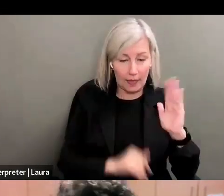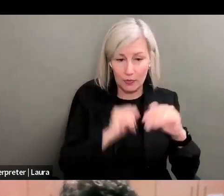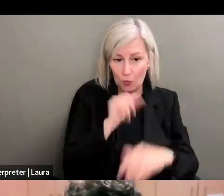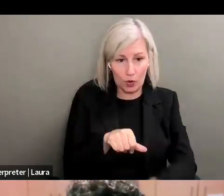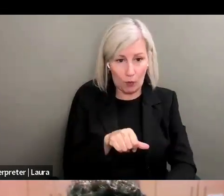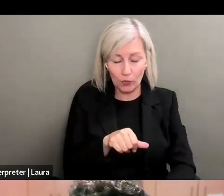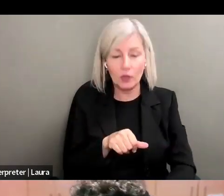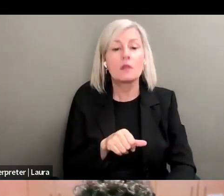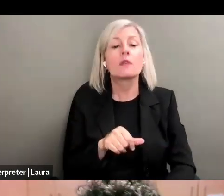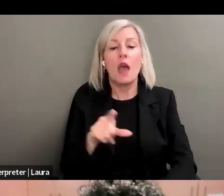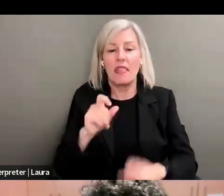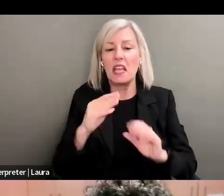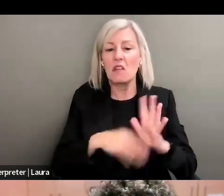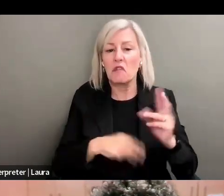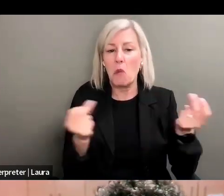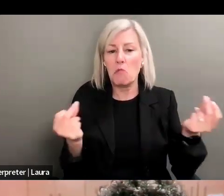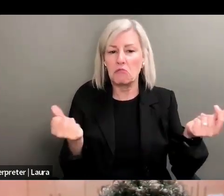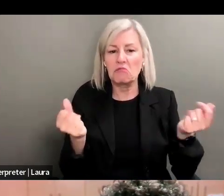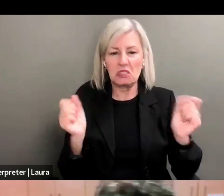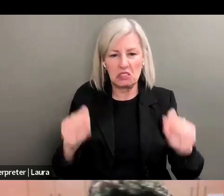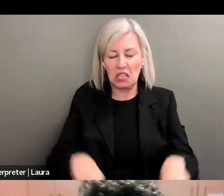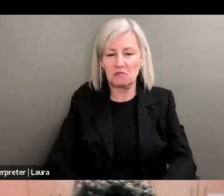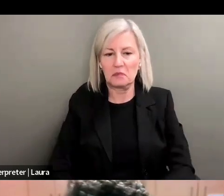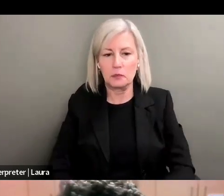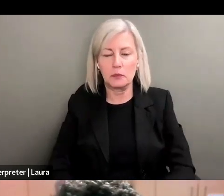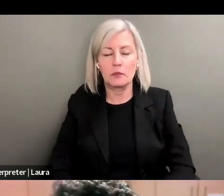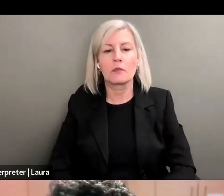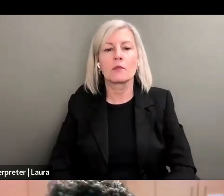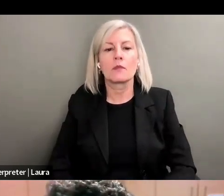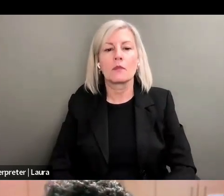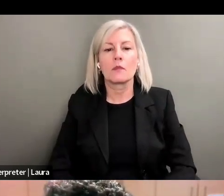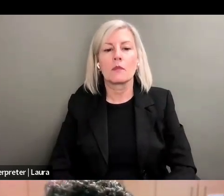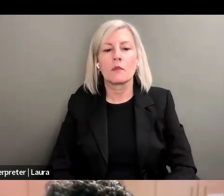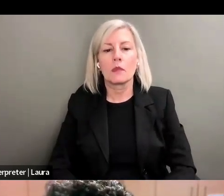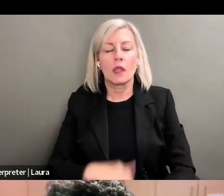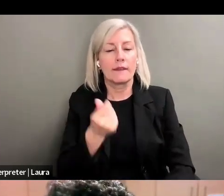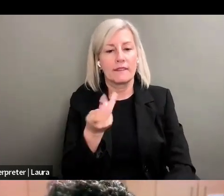able to complete it pretty quickly. A couple of the questions that I really